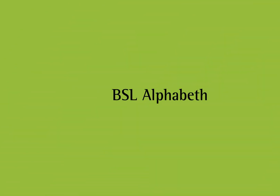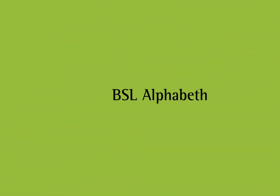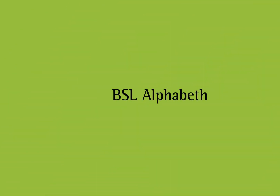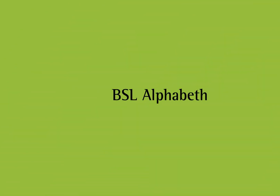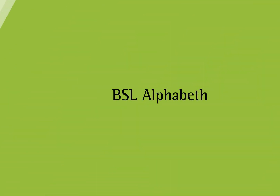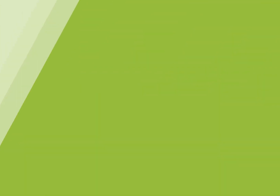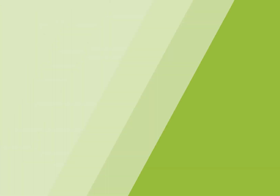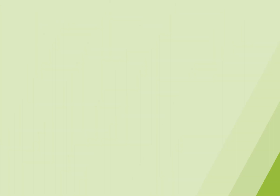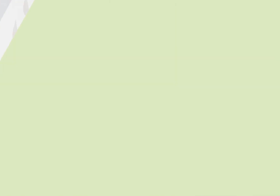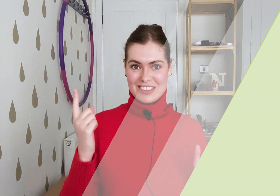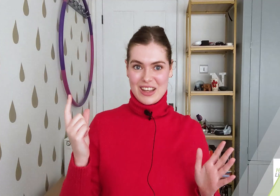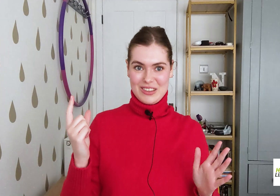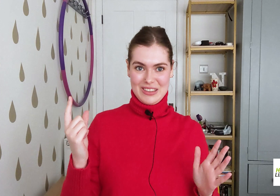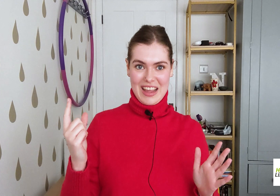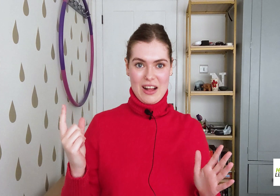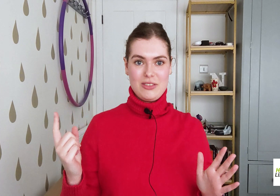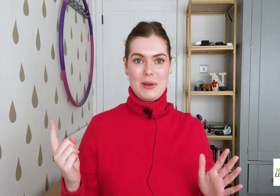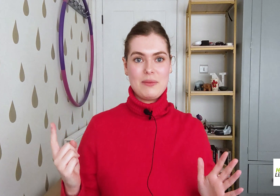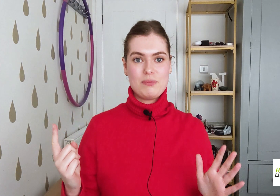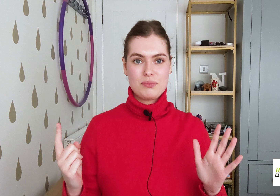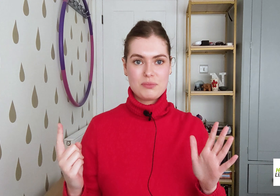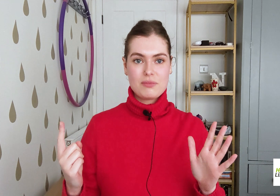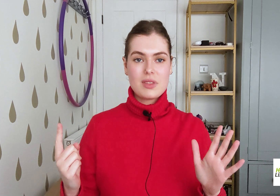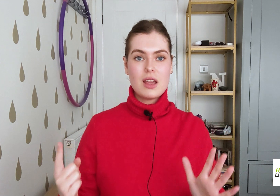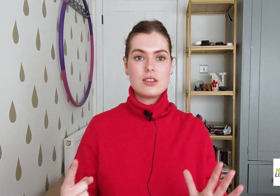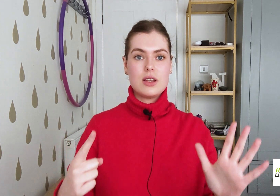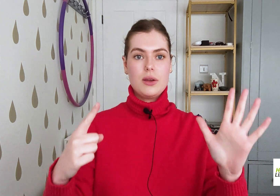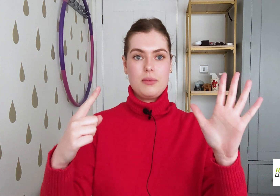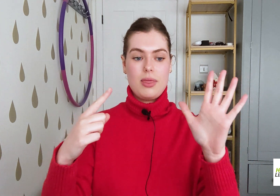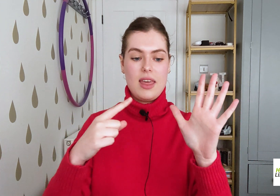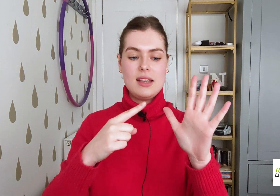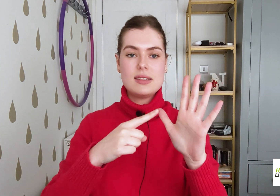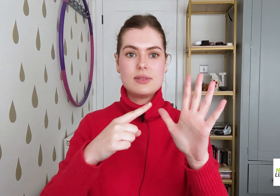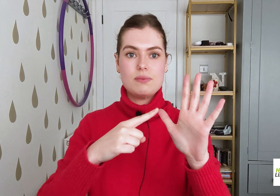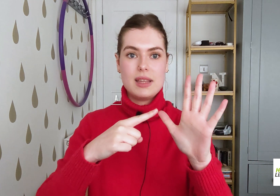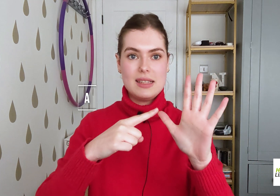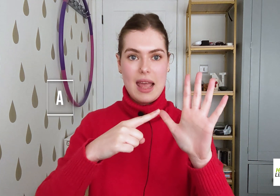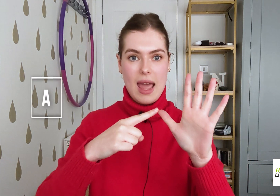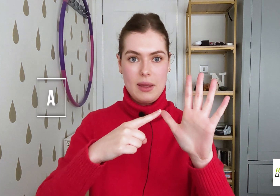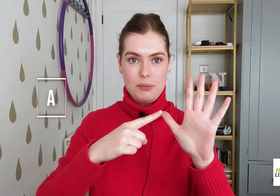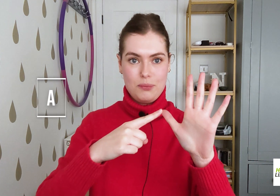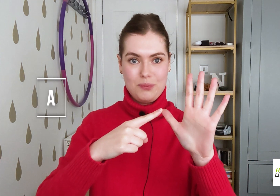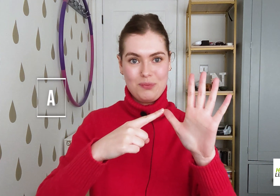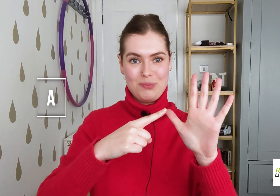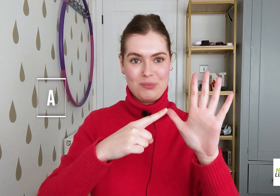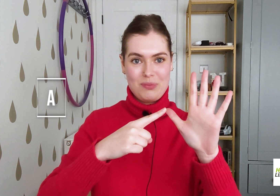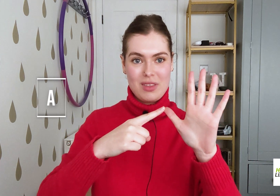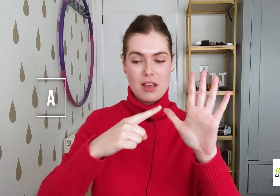So first thing, let's go through the alphabet. So this is “A”.